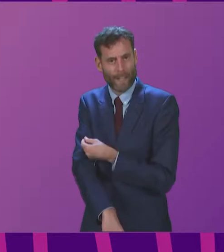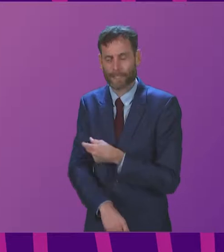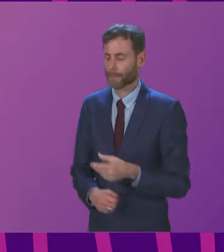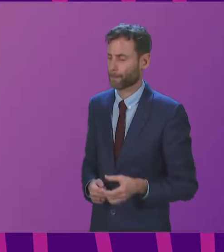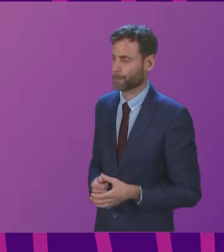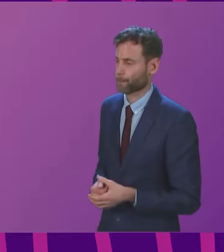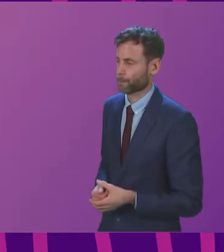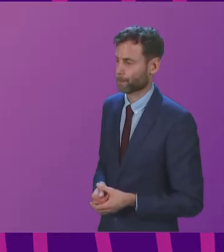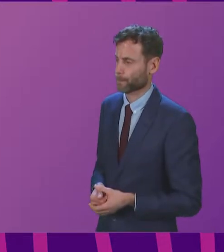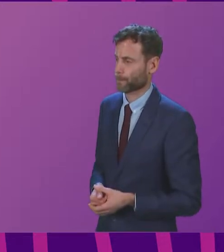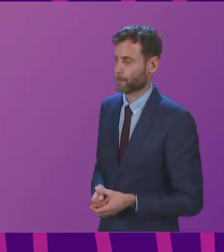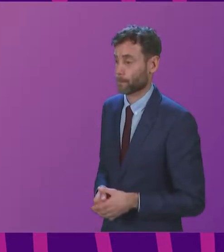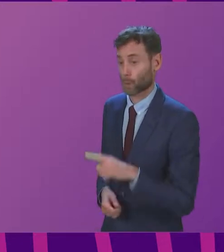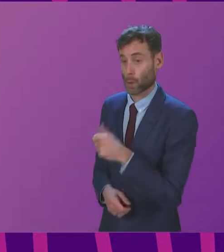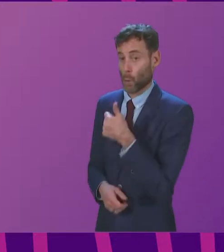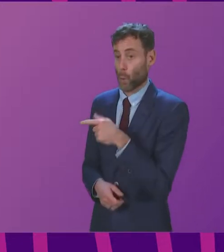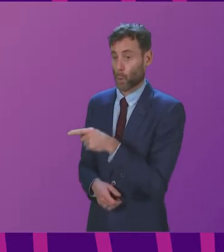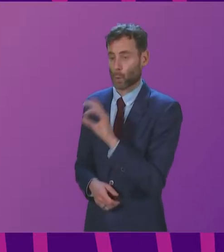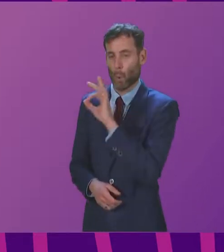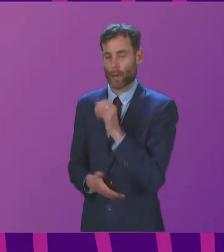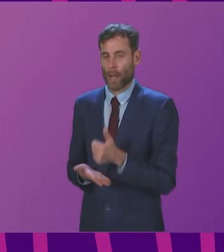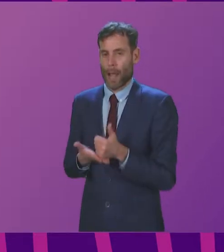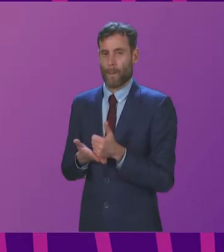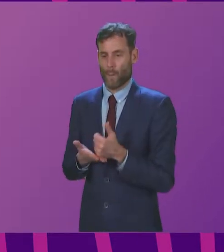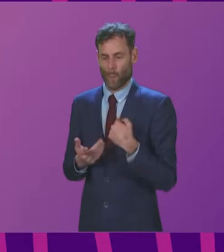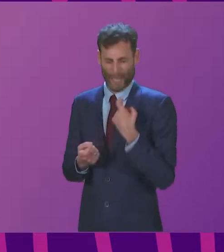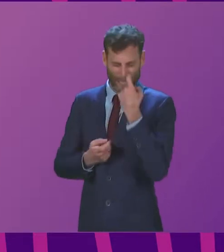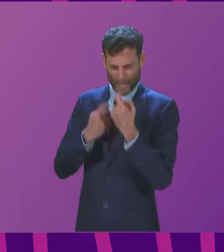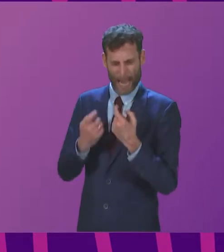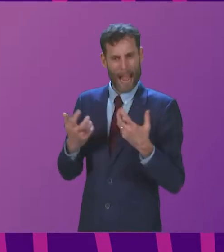Again, that is a really good and helpful question. We consider on an on-going basis how we can reach